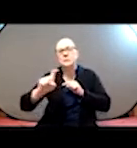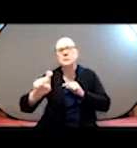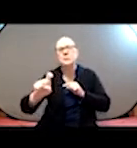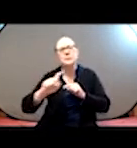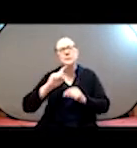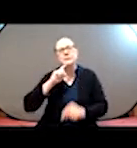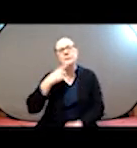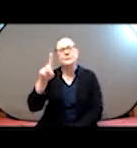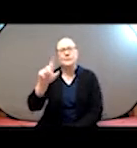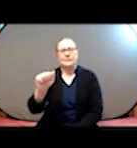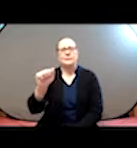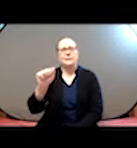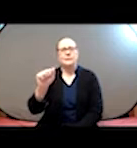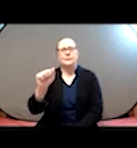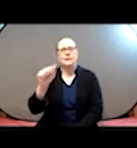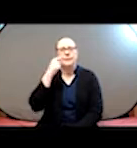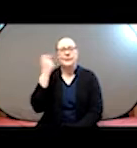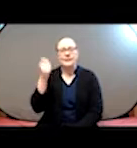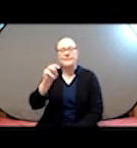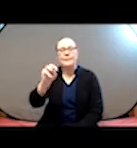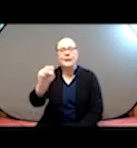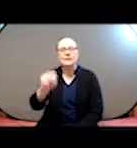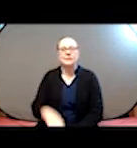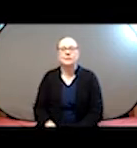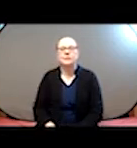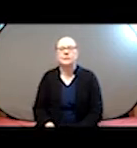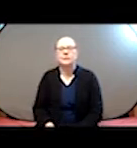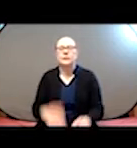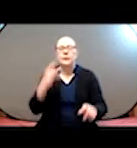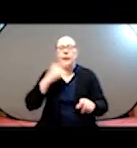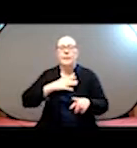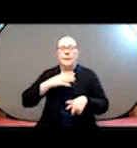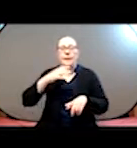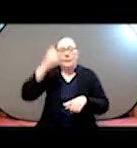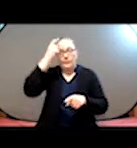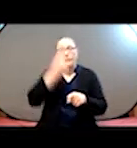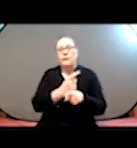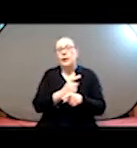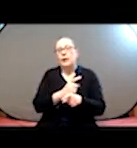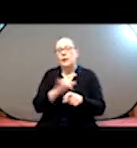due to MS and I think that's why my brother and I do the work that we do is that deep rooted